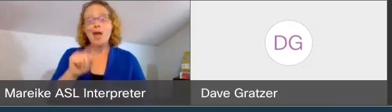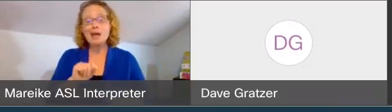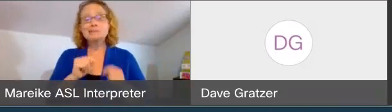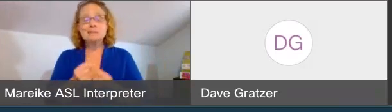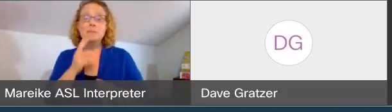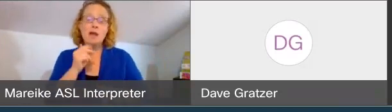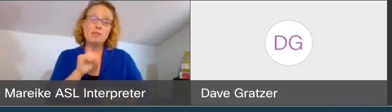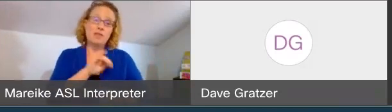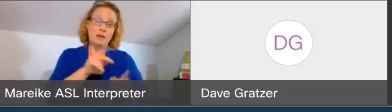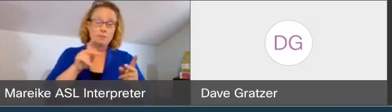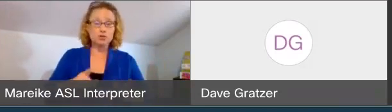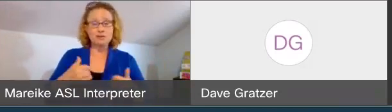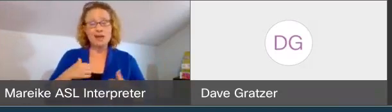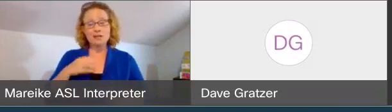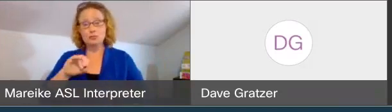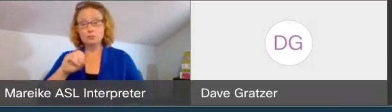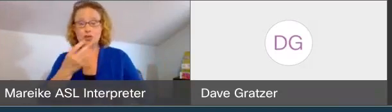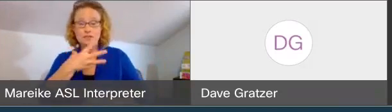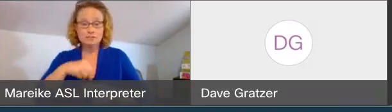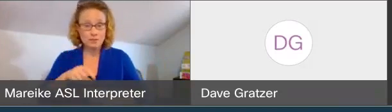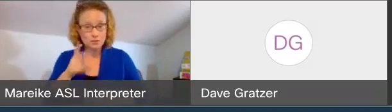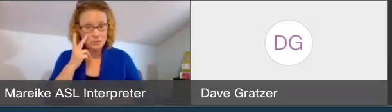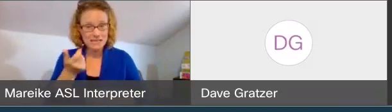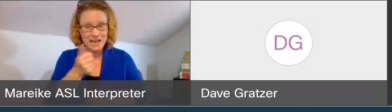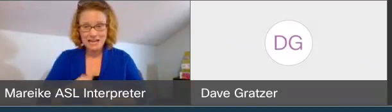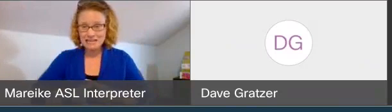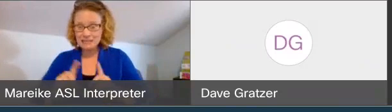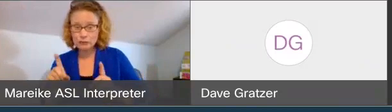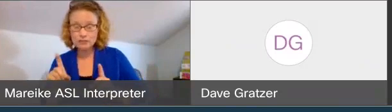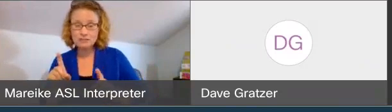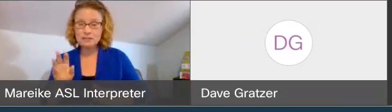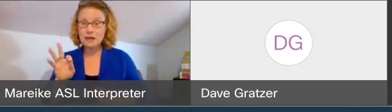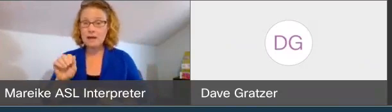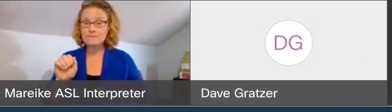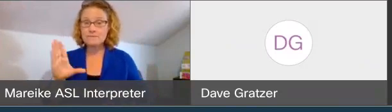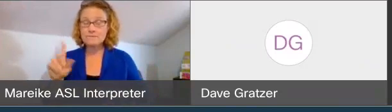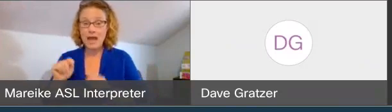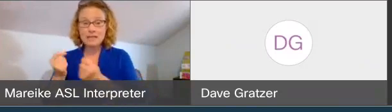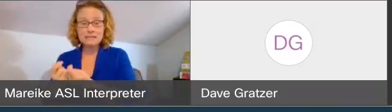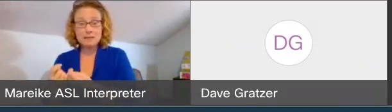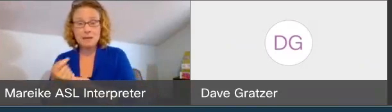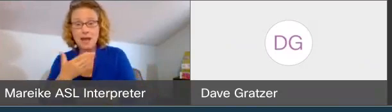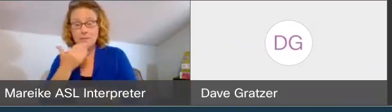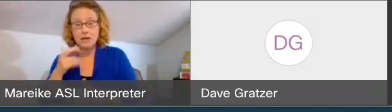are we seeing any difference between, does a FACT team do a better job at keeping someone from